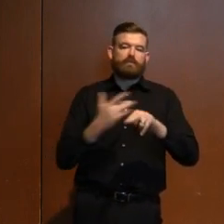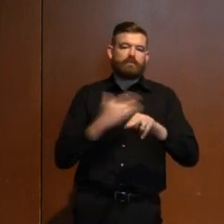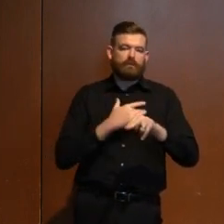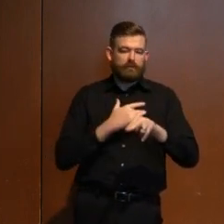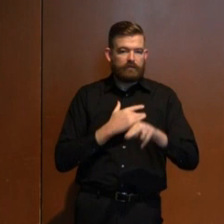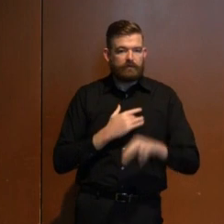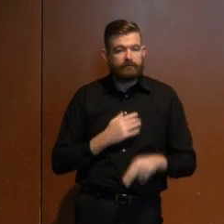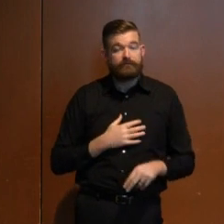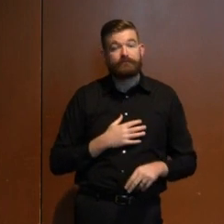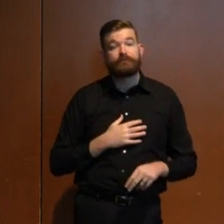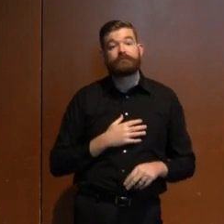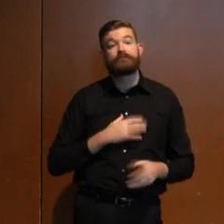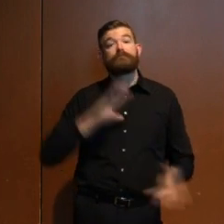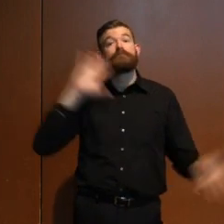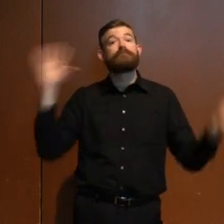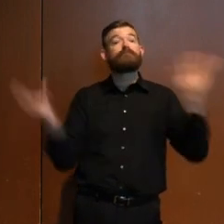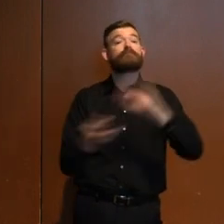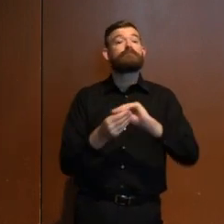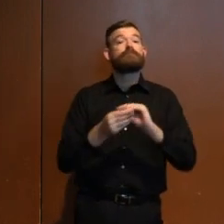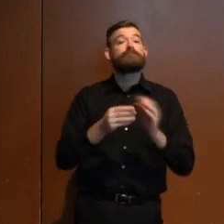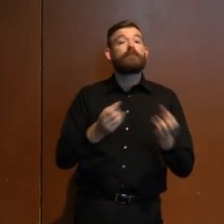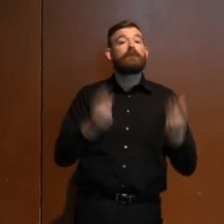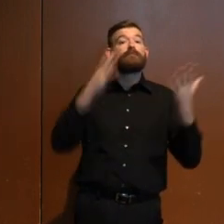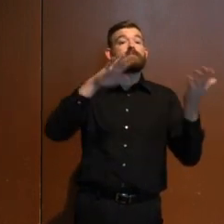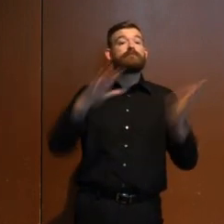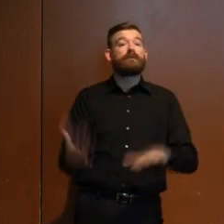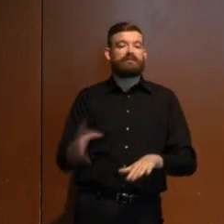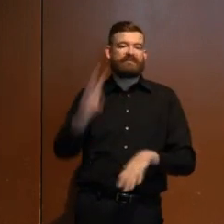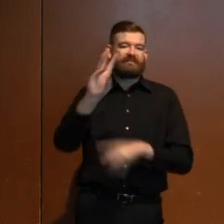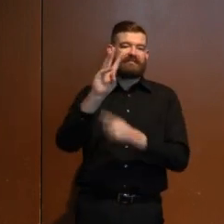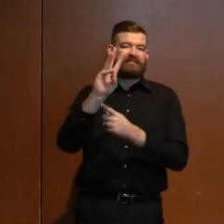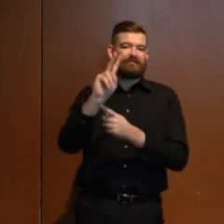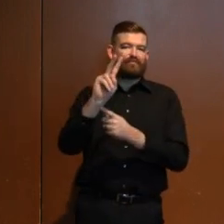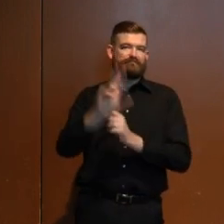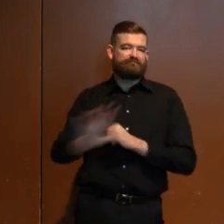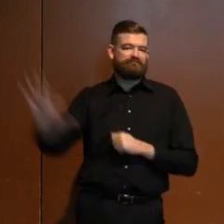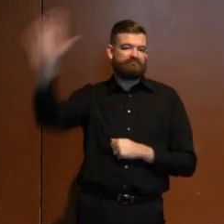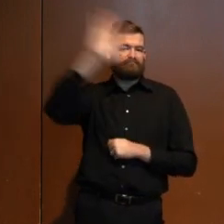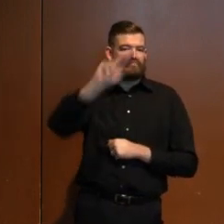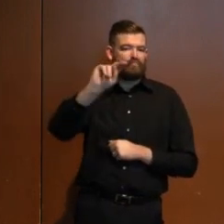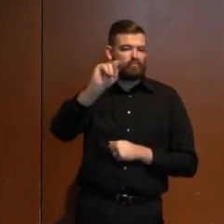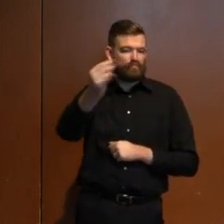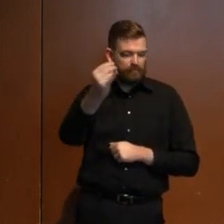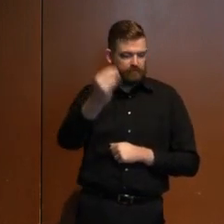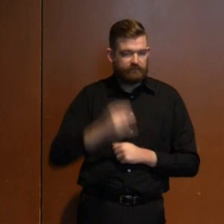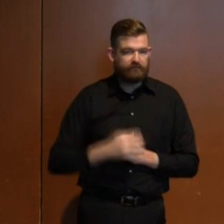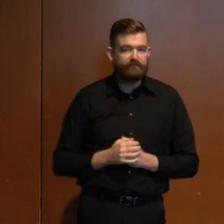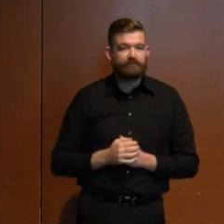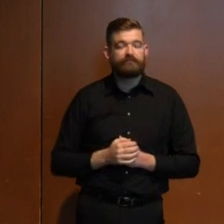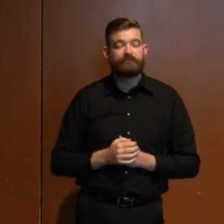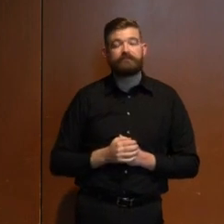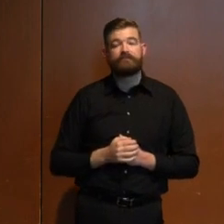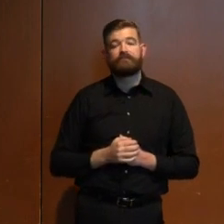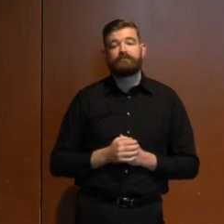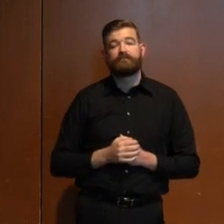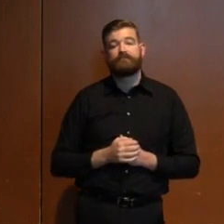YOU. TO DATE THAT MEANS THAT 62 OF OUR FELLOW RESIDENTS IN THE GREAT STATE OF NEW JERSEY HAVE